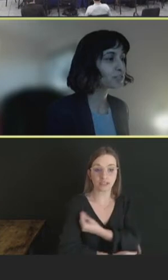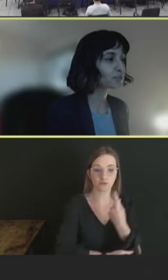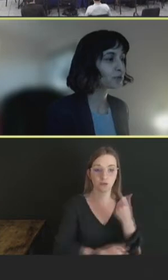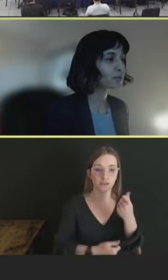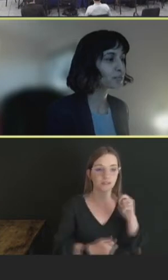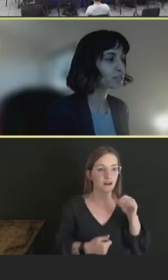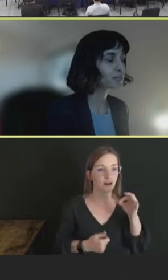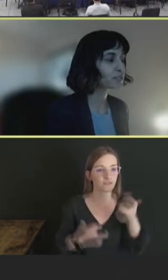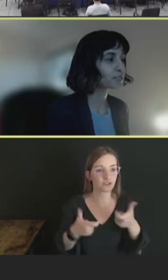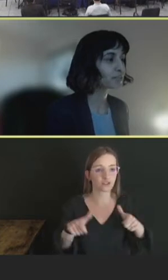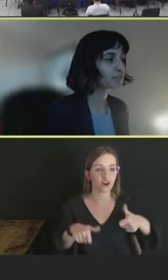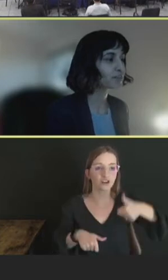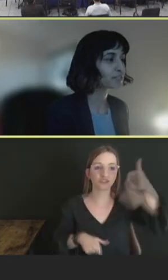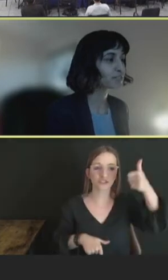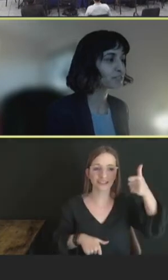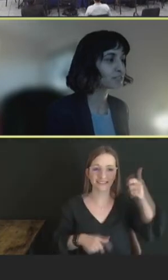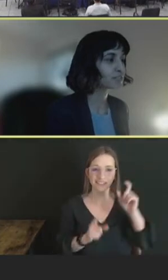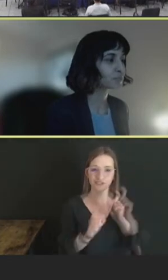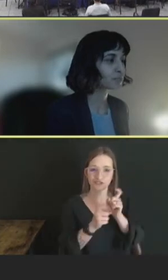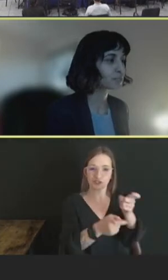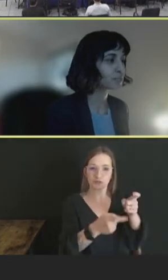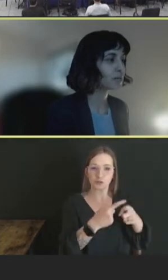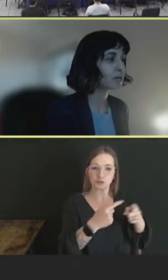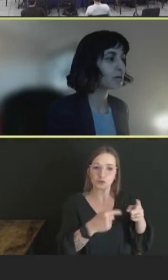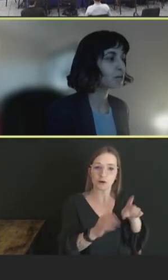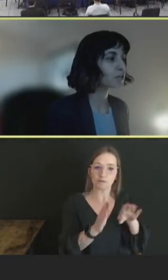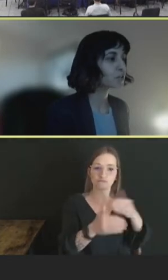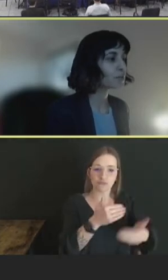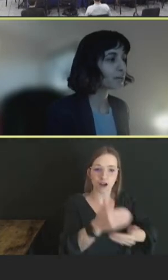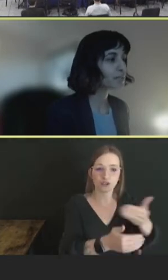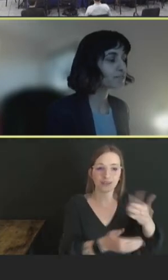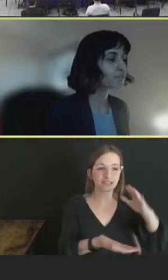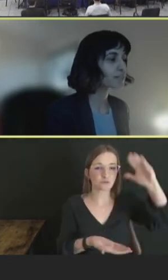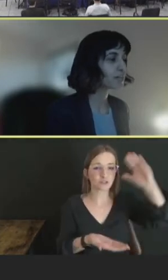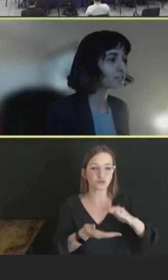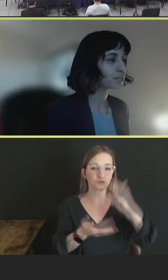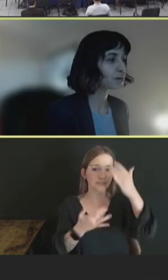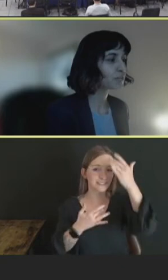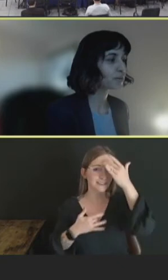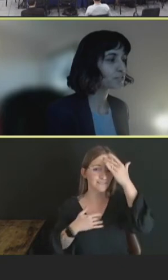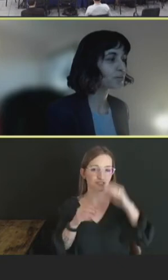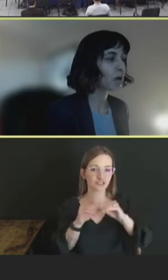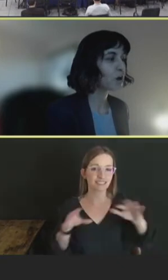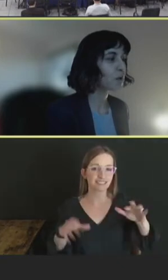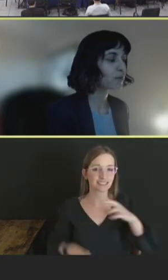to progress in reducing infectious disease risk. Global gains in vaccination coverage, however,